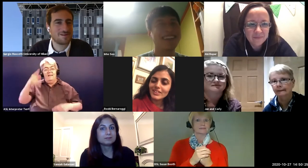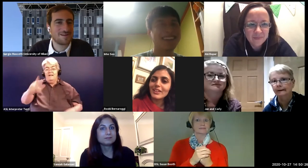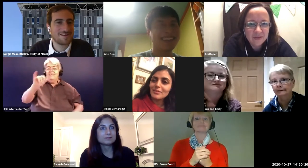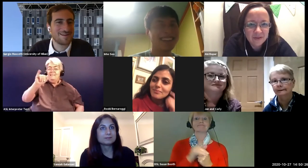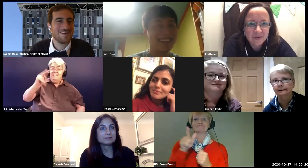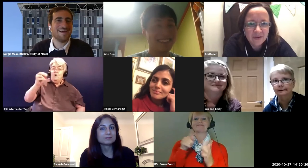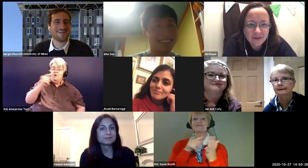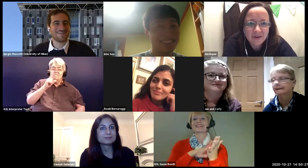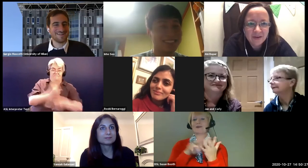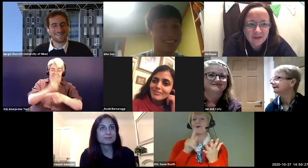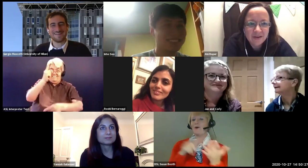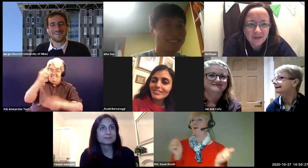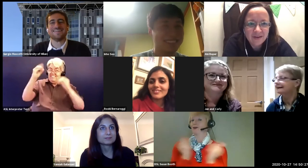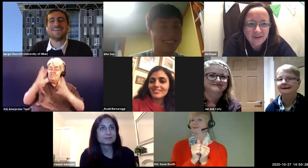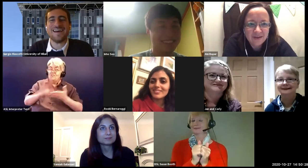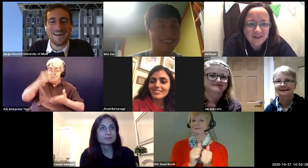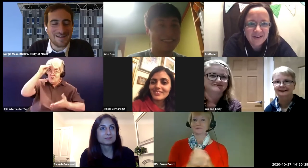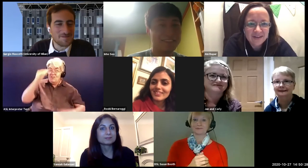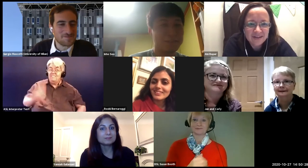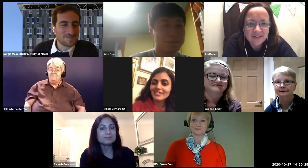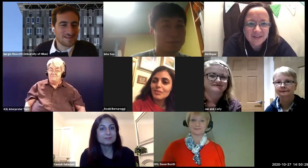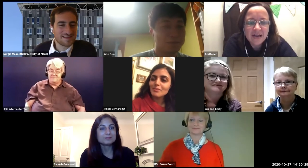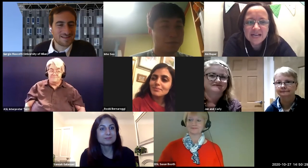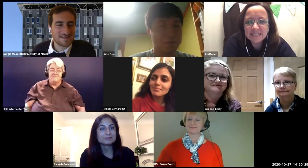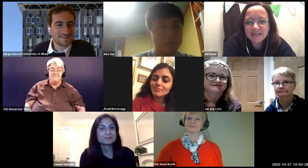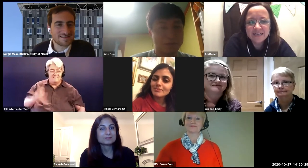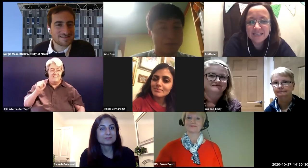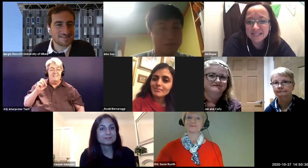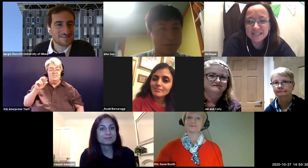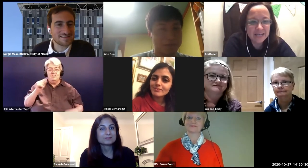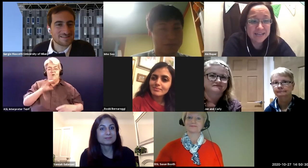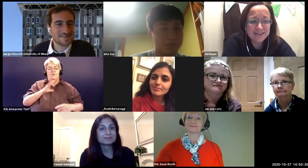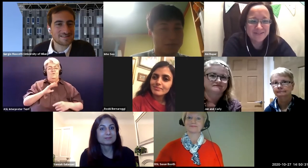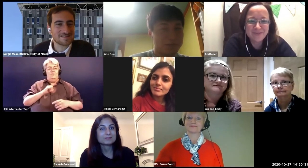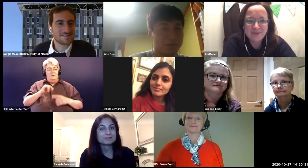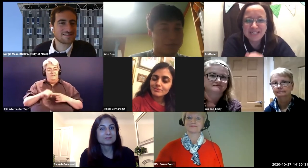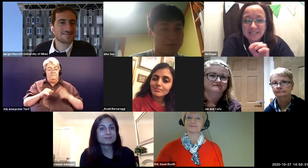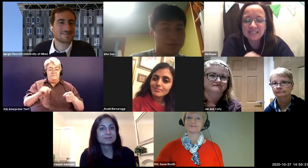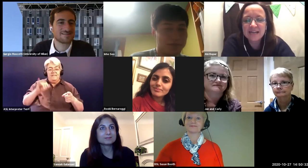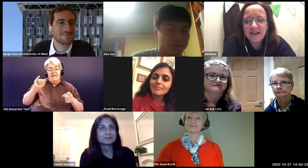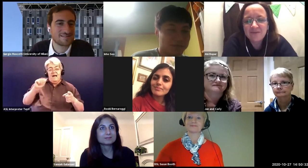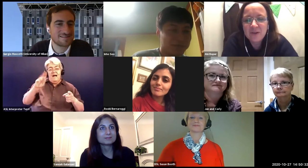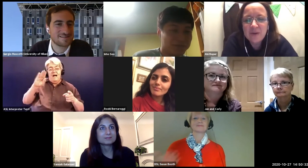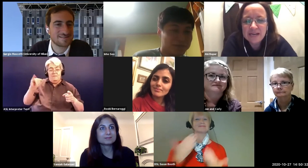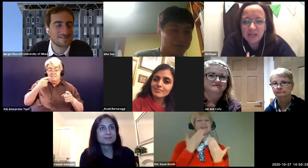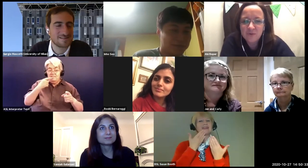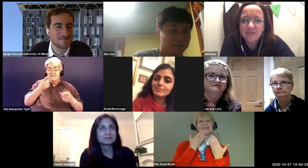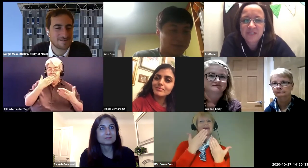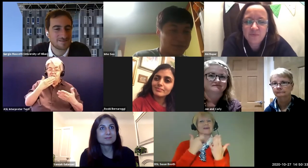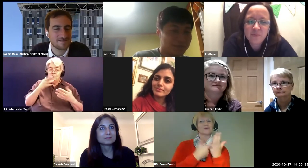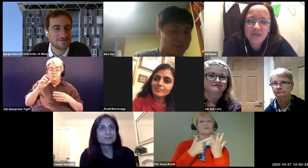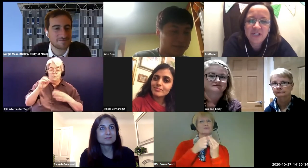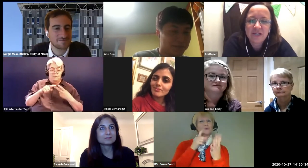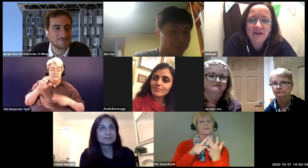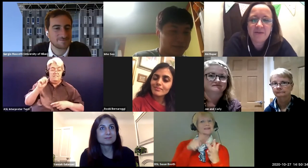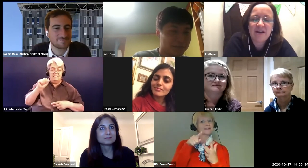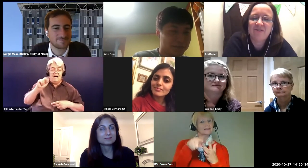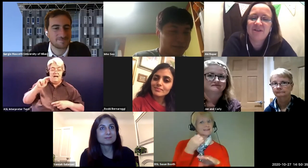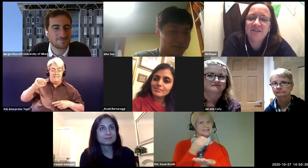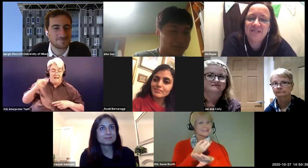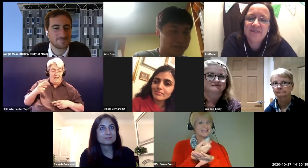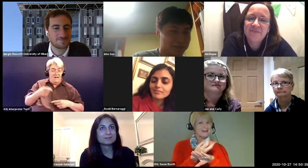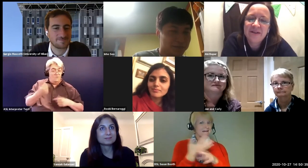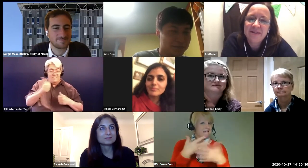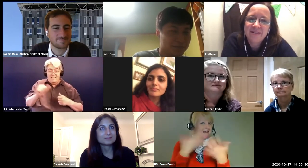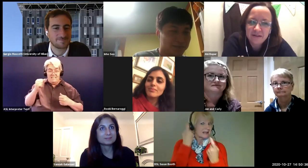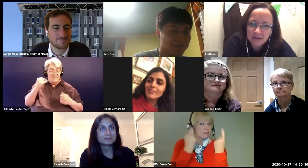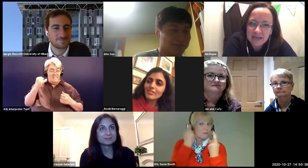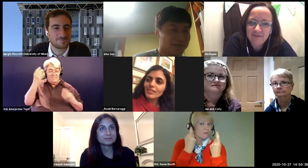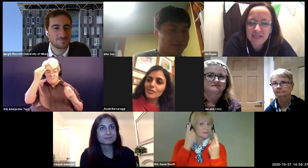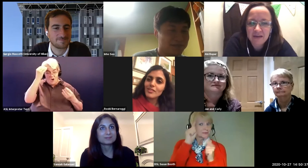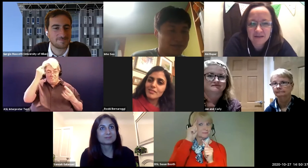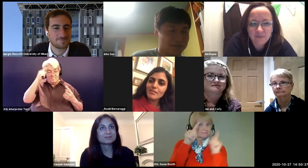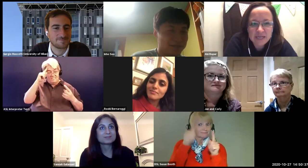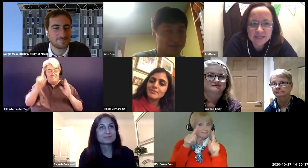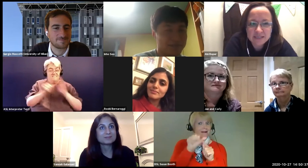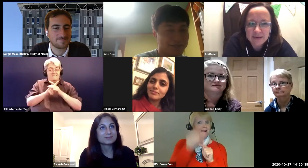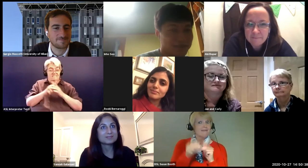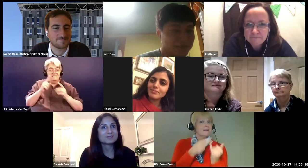yeah great and thank you Roobi, Sannah have you any thoughts which have occurred to you hearing the other speakers?